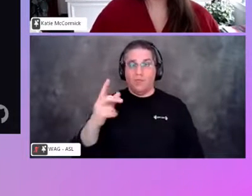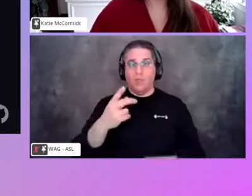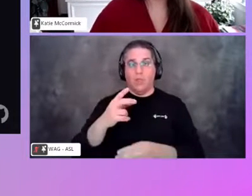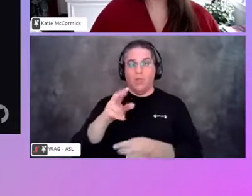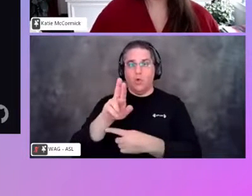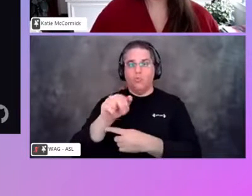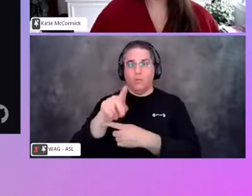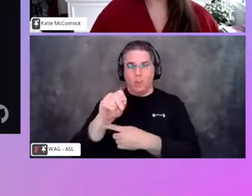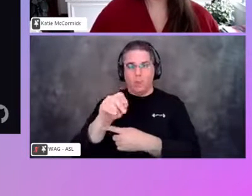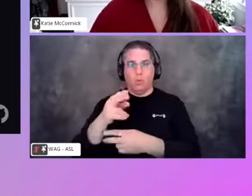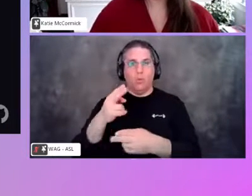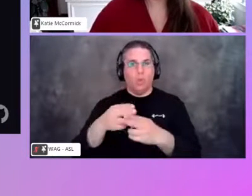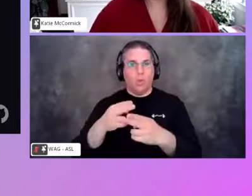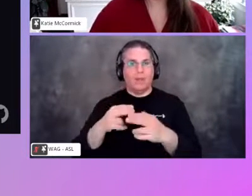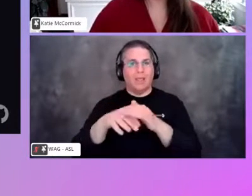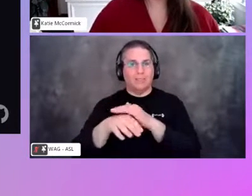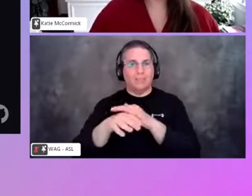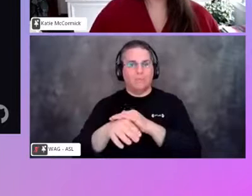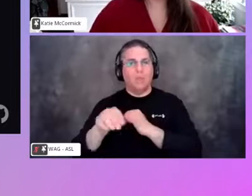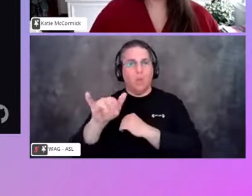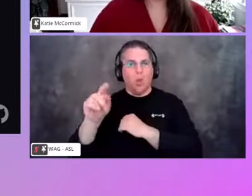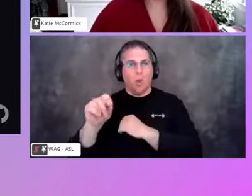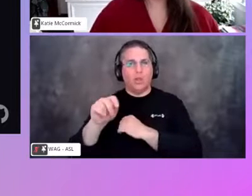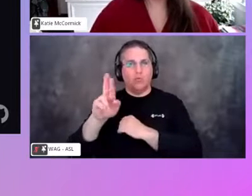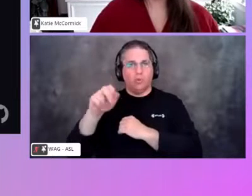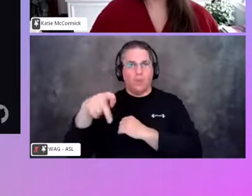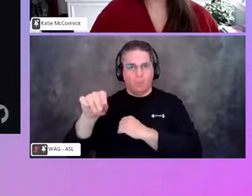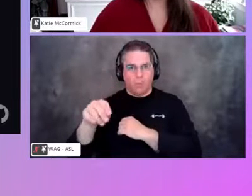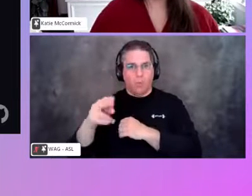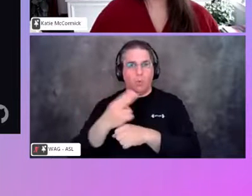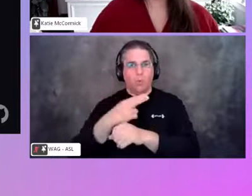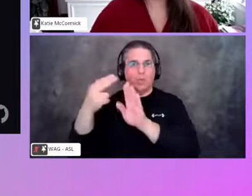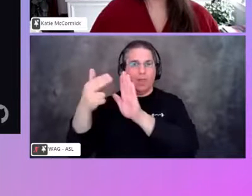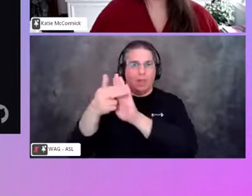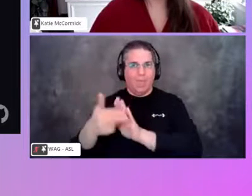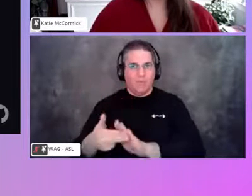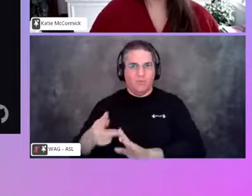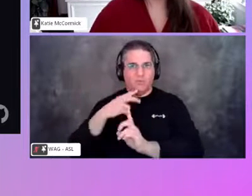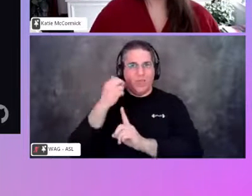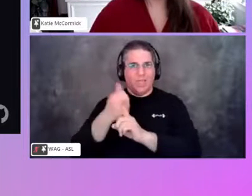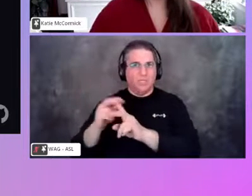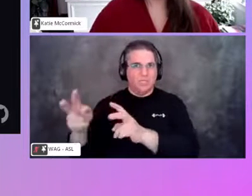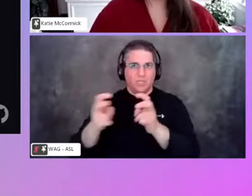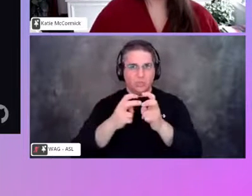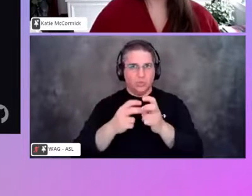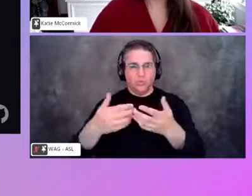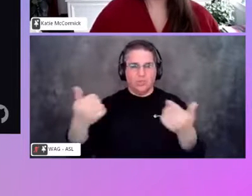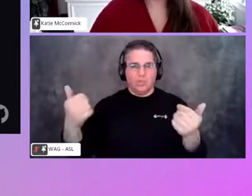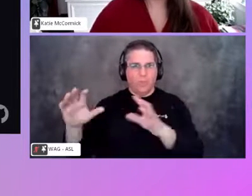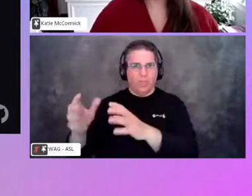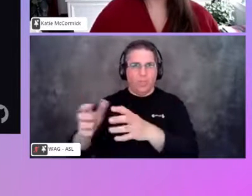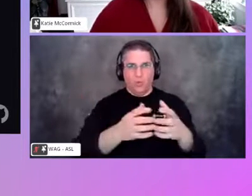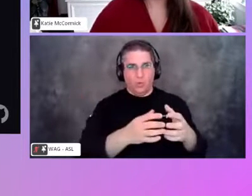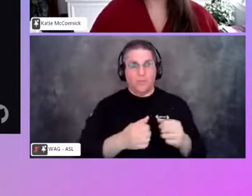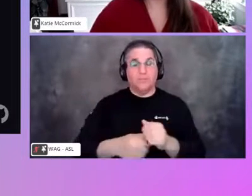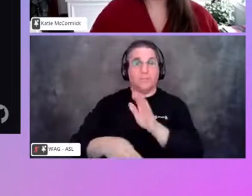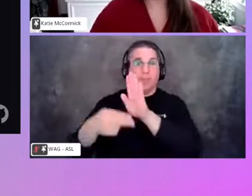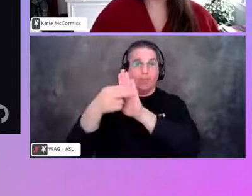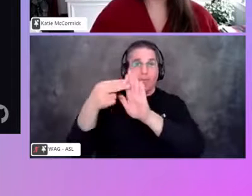All of our audit issues live in one repo right and we use